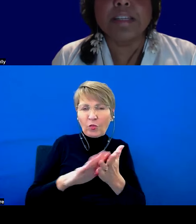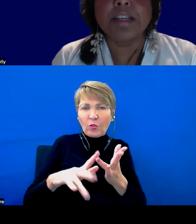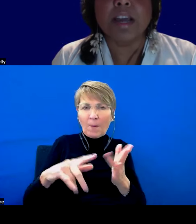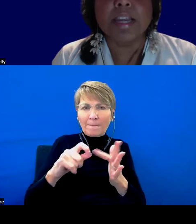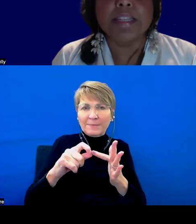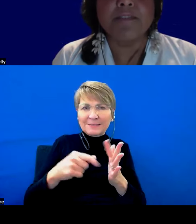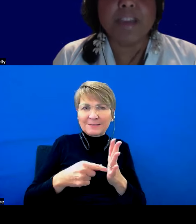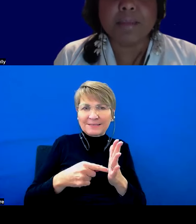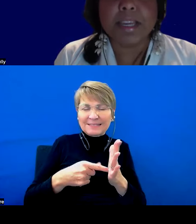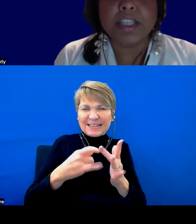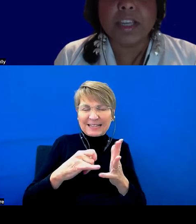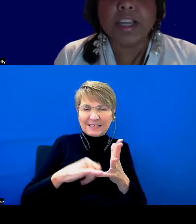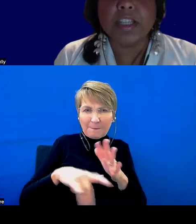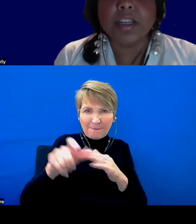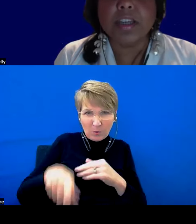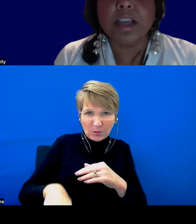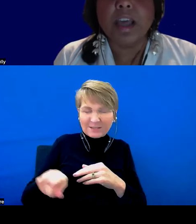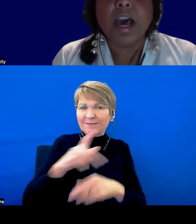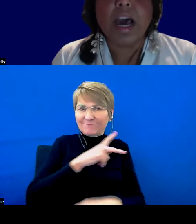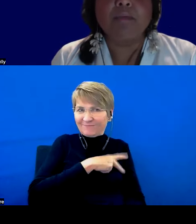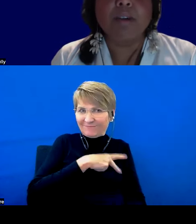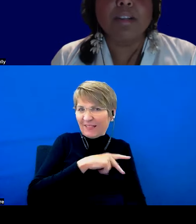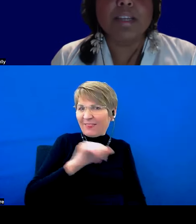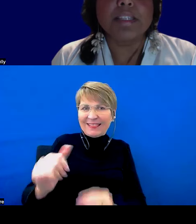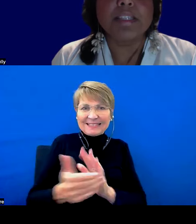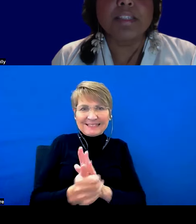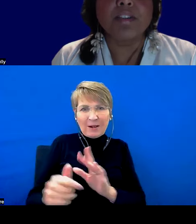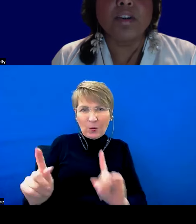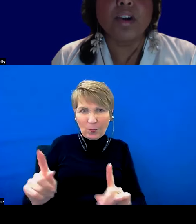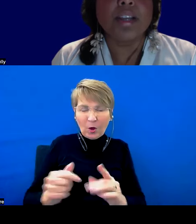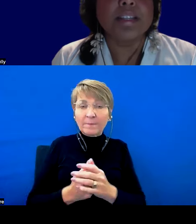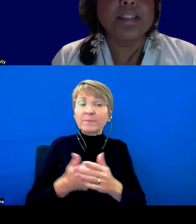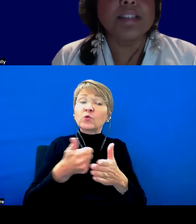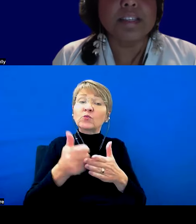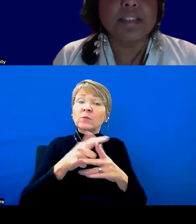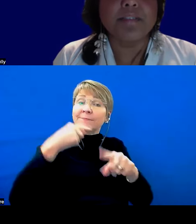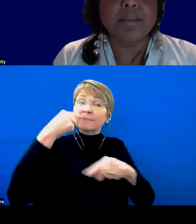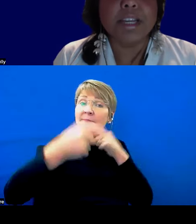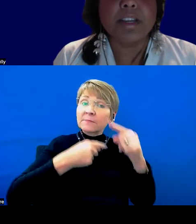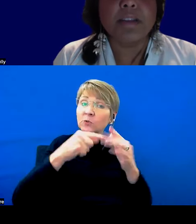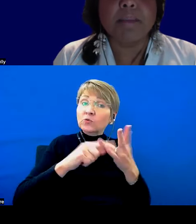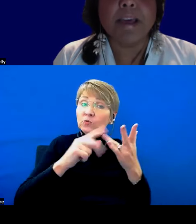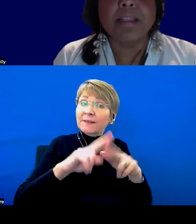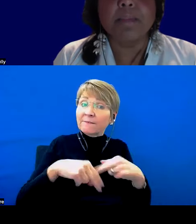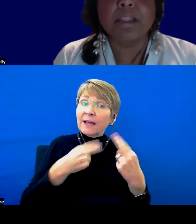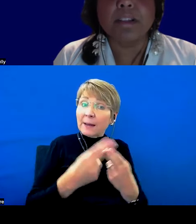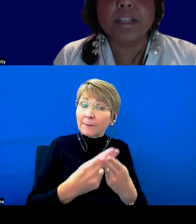client and family education. Our role is to not only discuss information about the pathology,